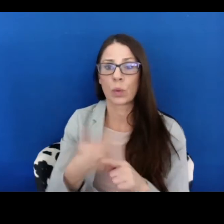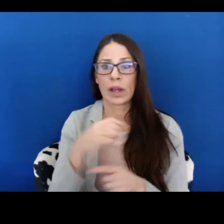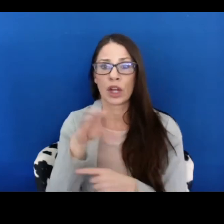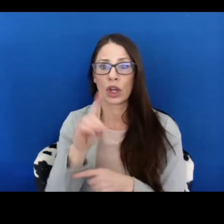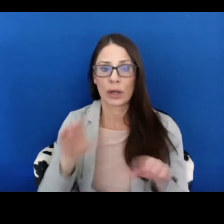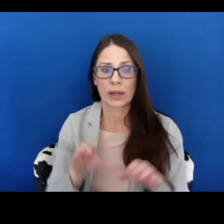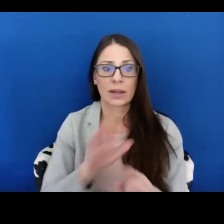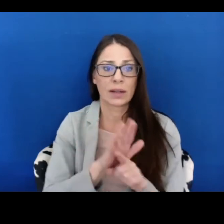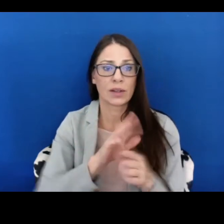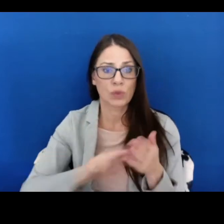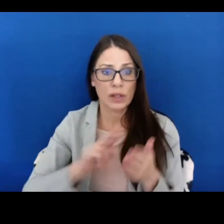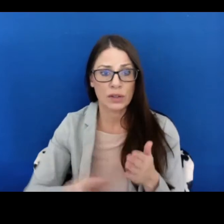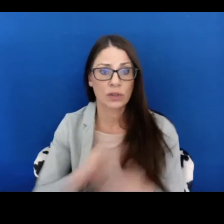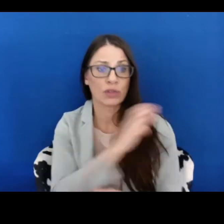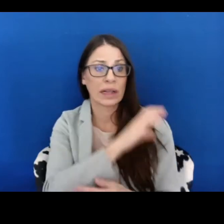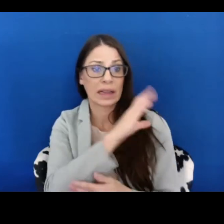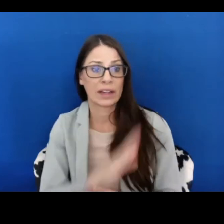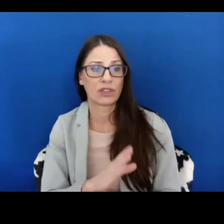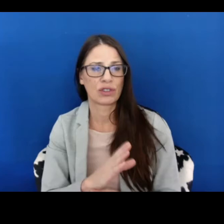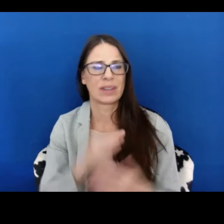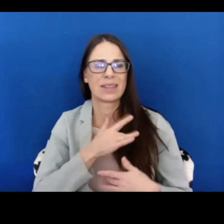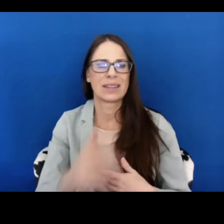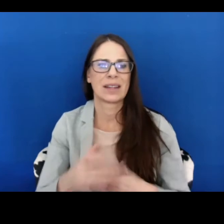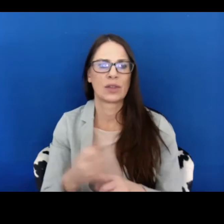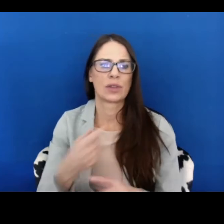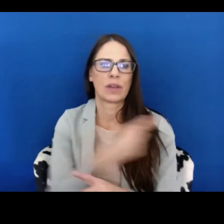and care workers tended to diverged 15:16:41 on many aspects of an intellectually